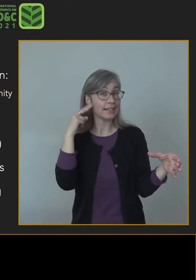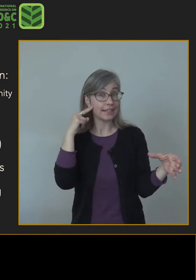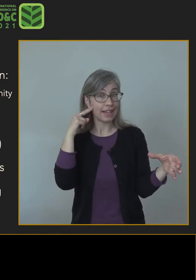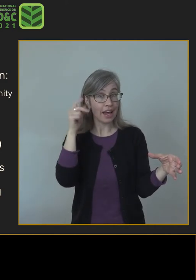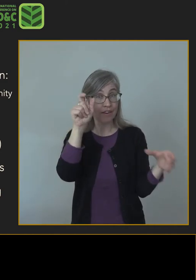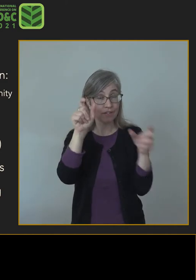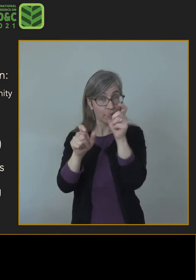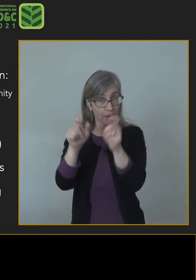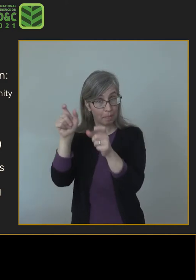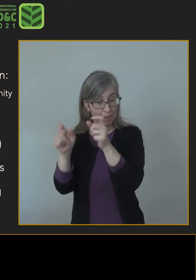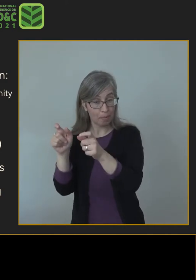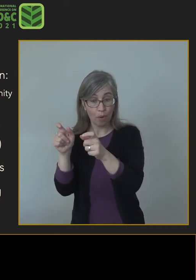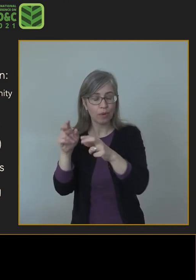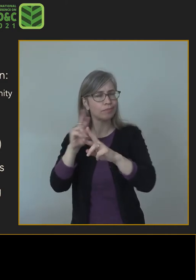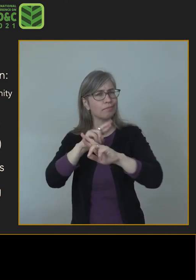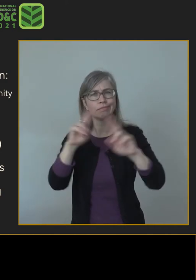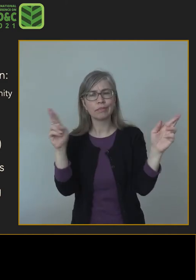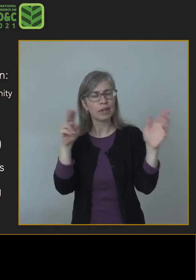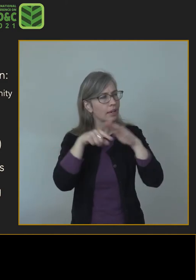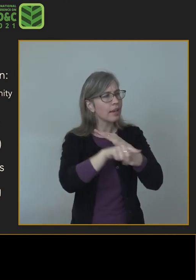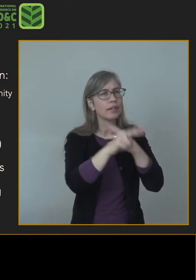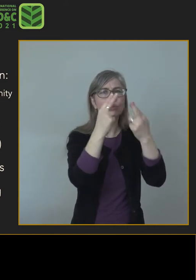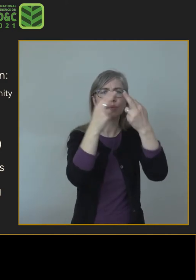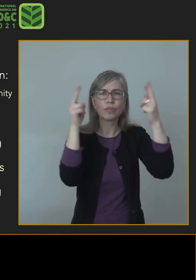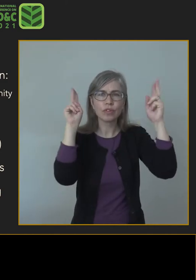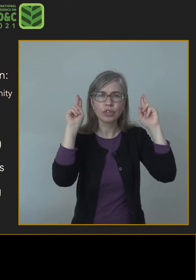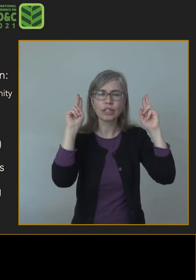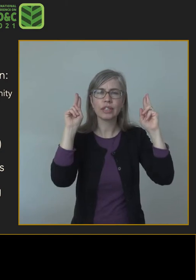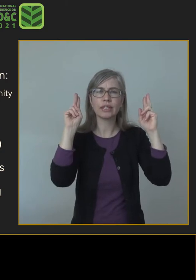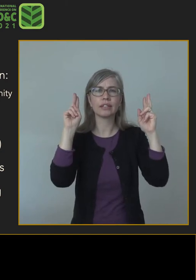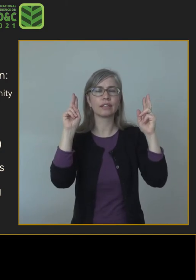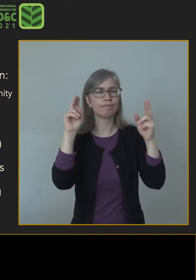Deaf kenyans are now asking for more higher education opportunities